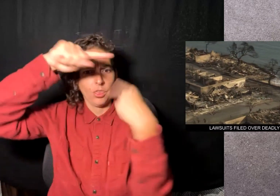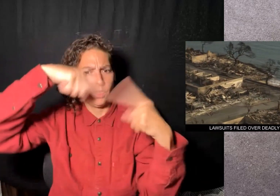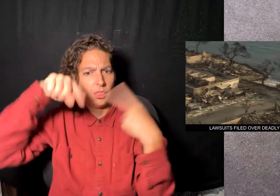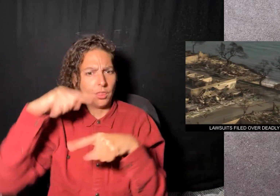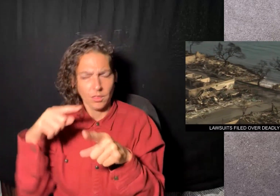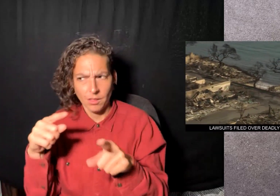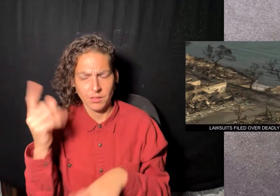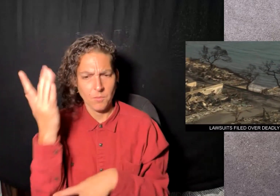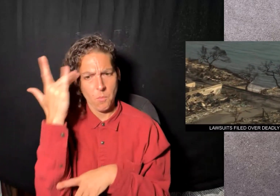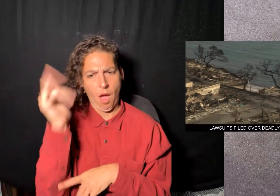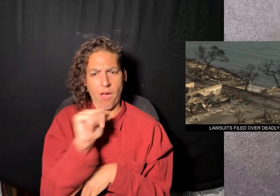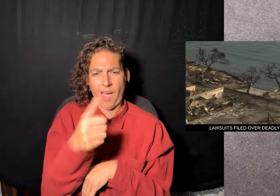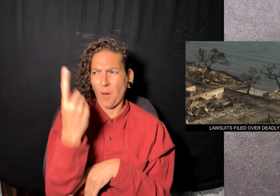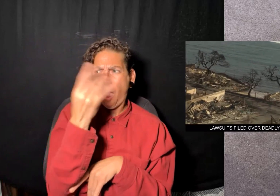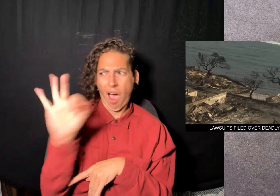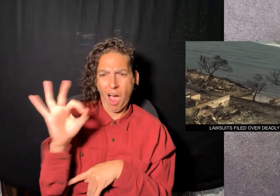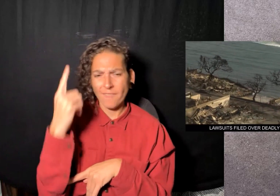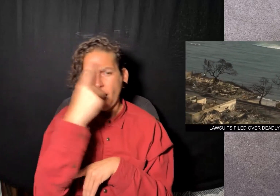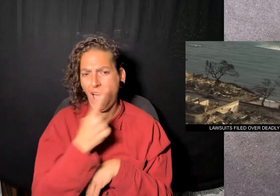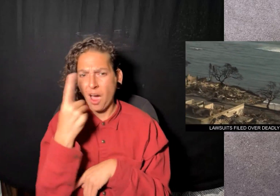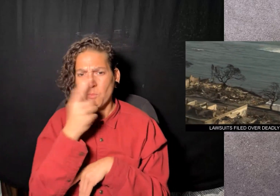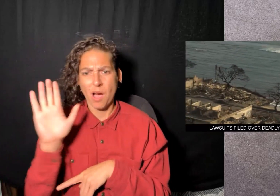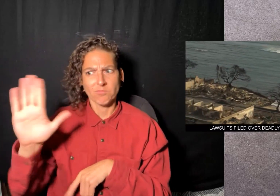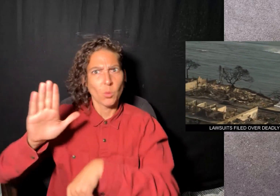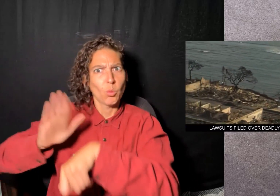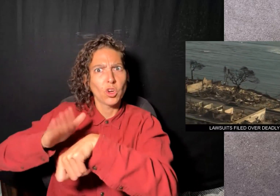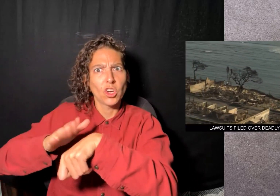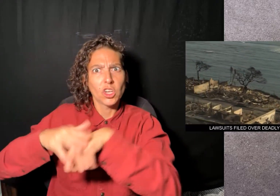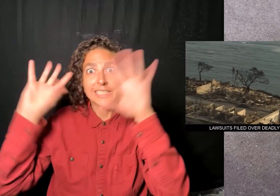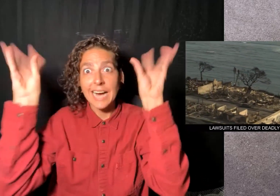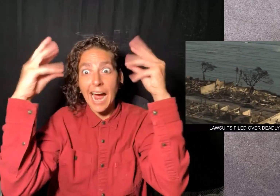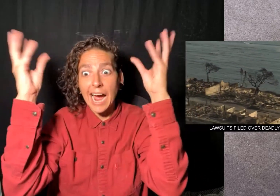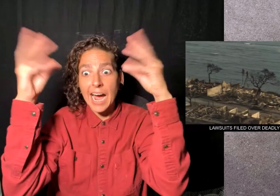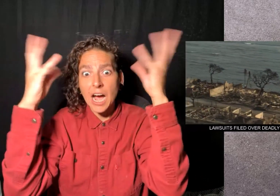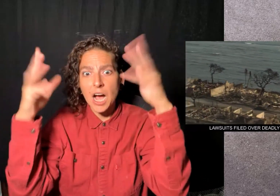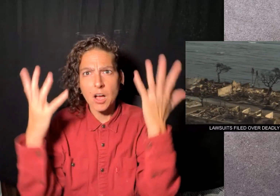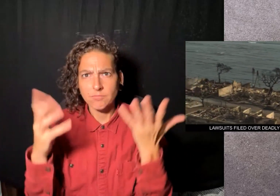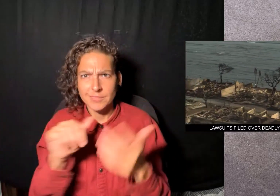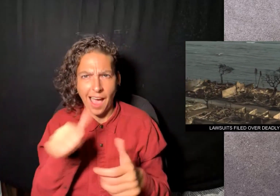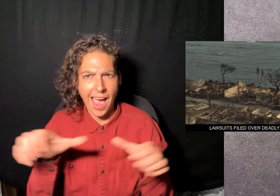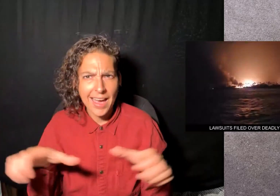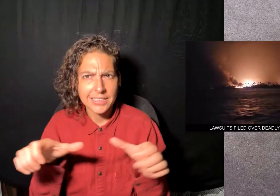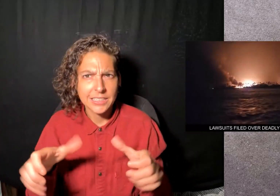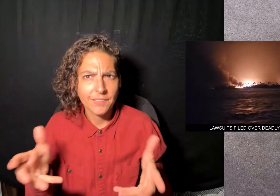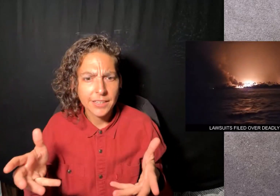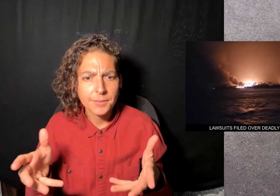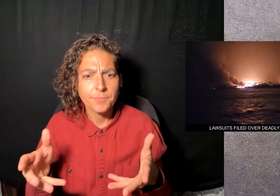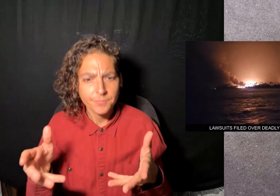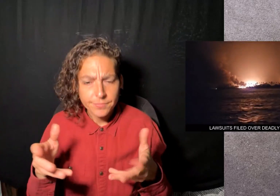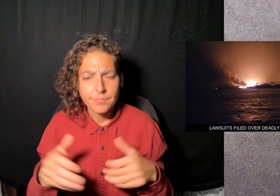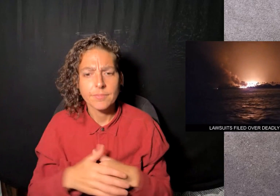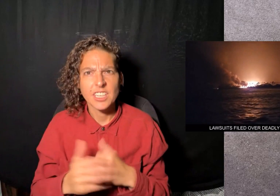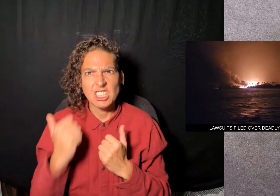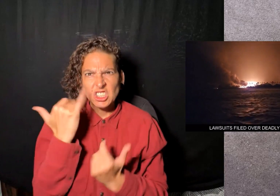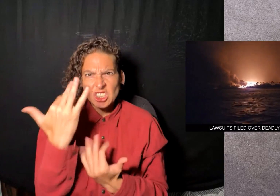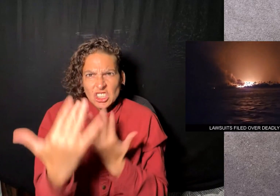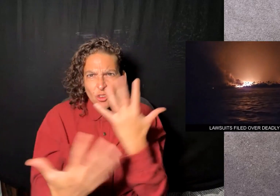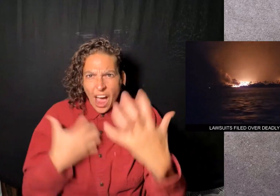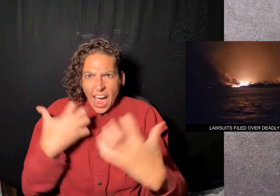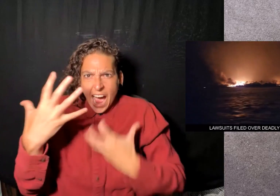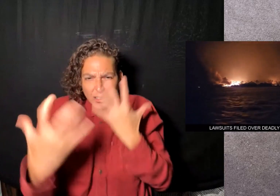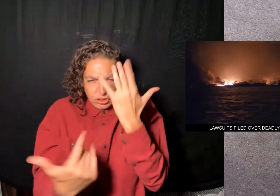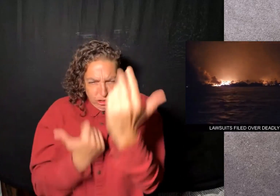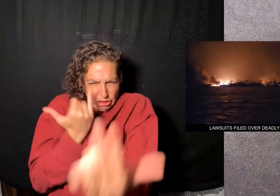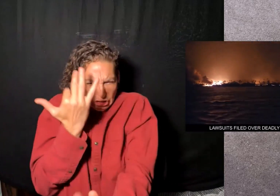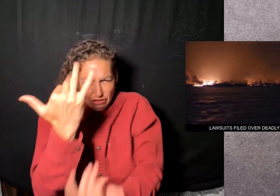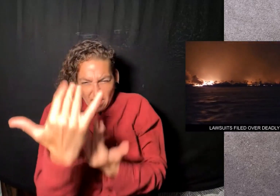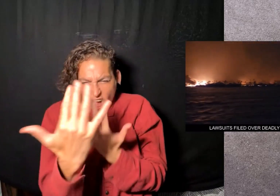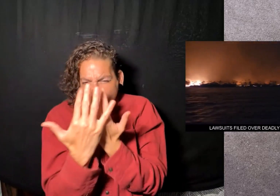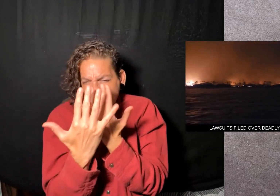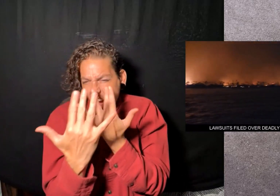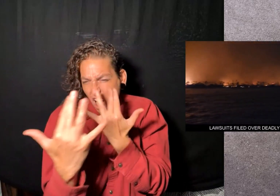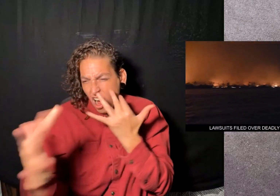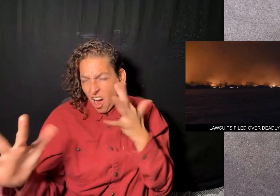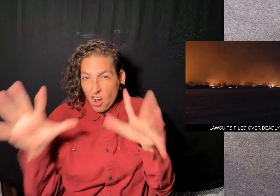questions emerging over why not one of Hawaii's warning sirens were activated the raging infernos